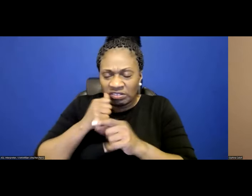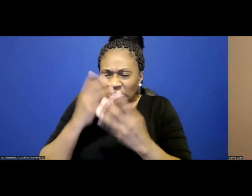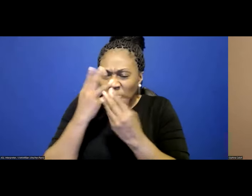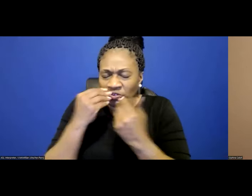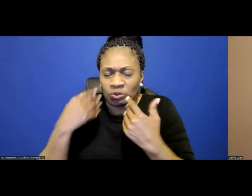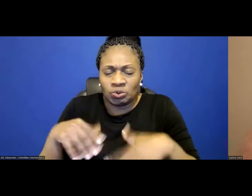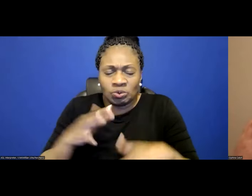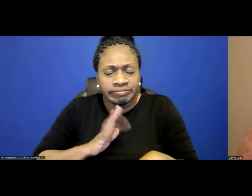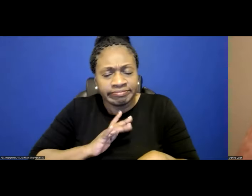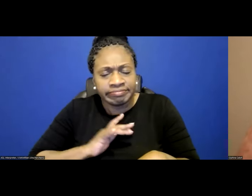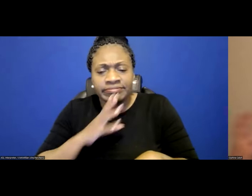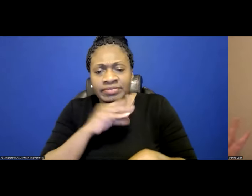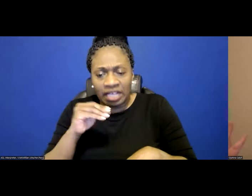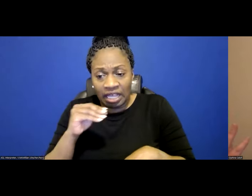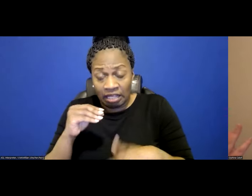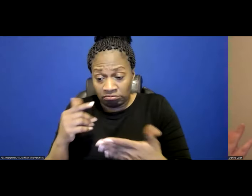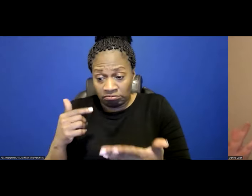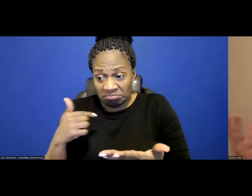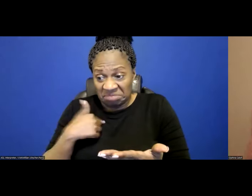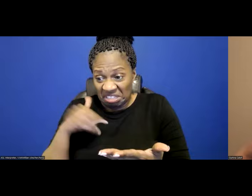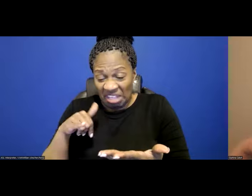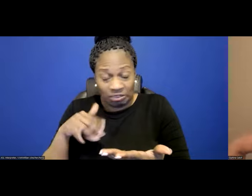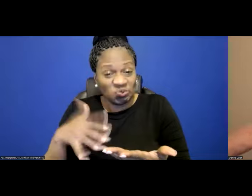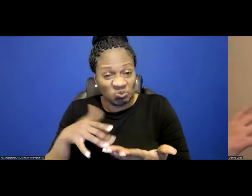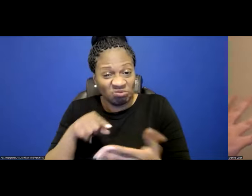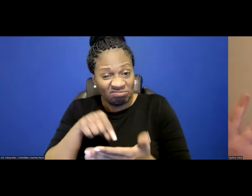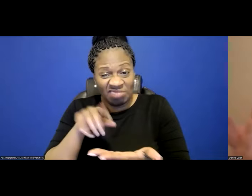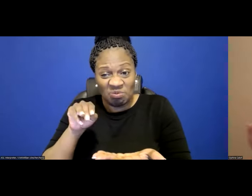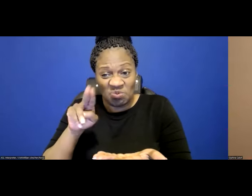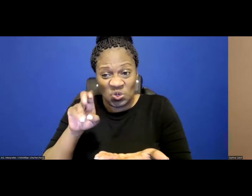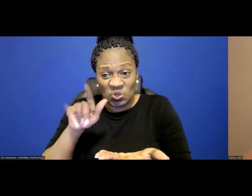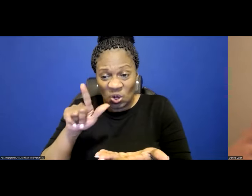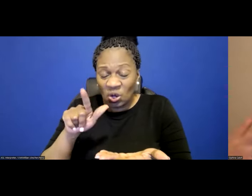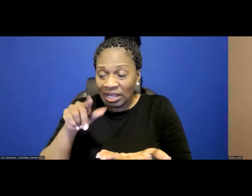and that to me is musical. We sort of are all in this dance together